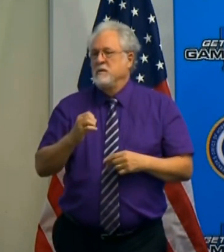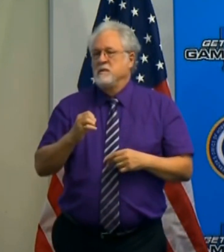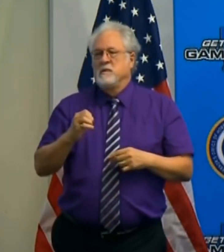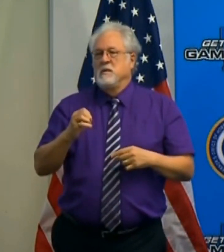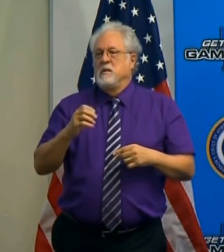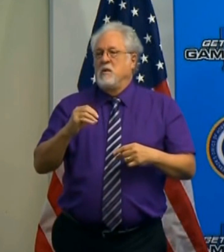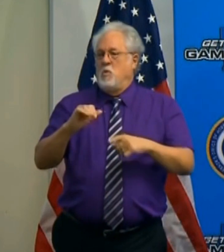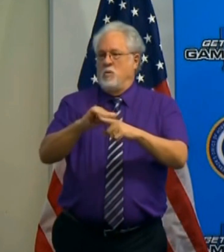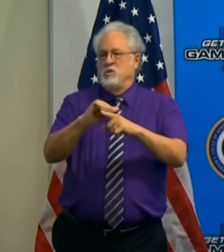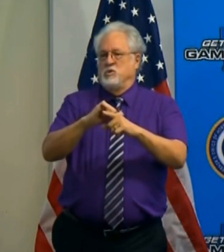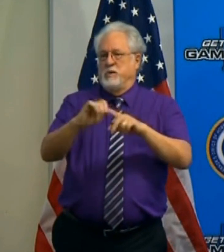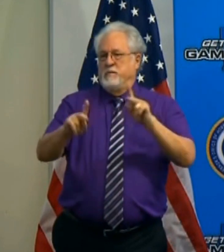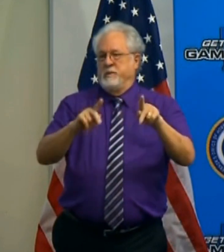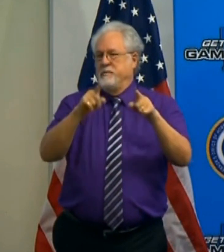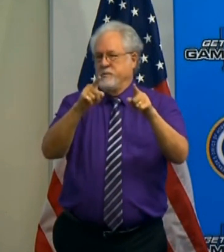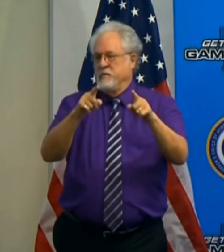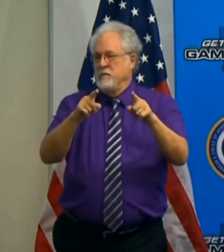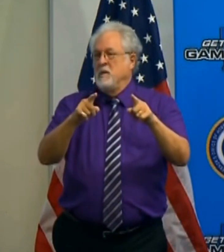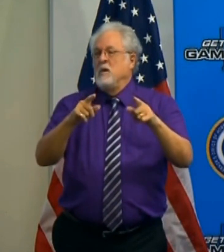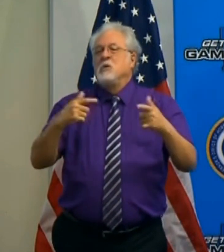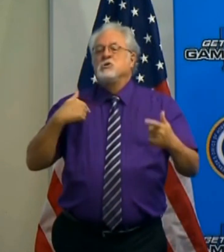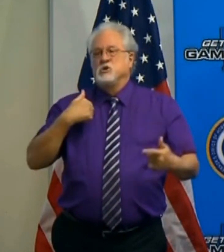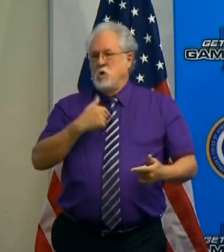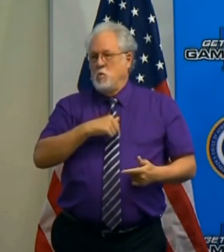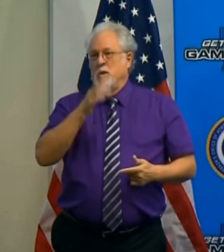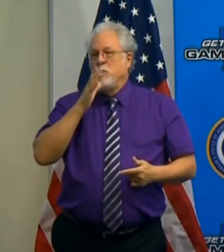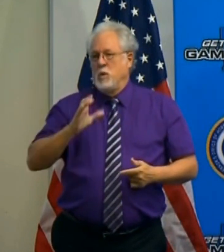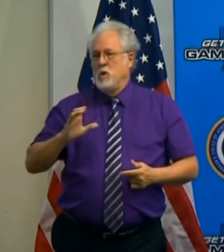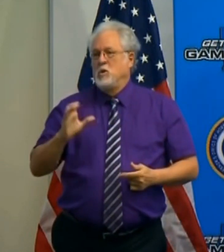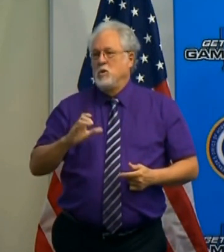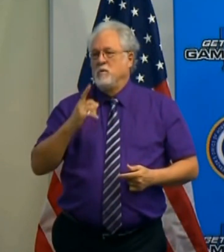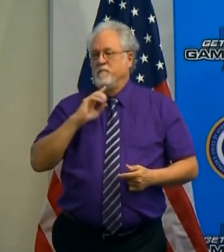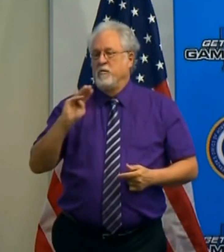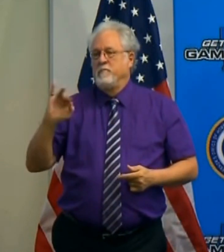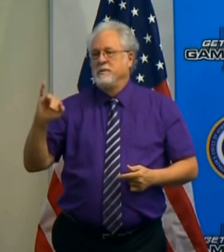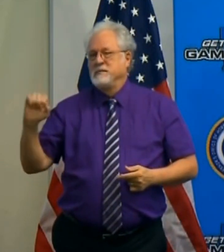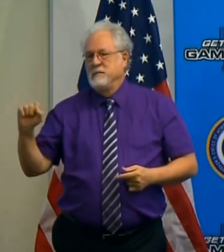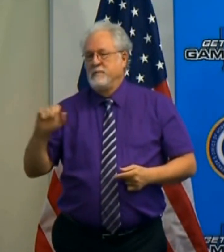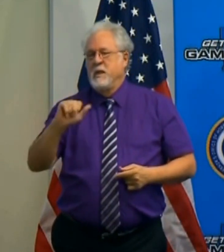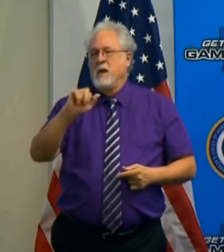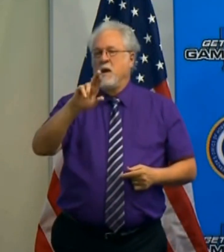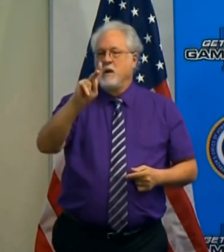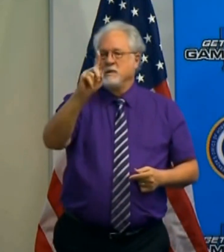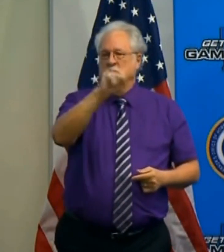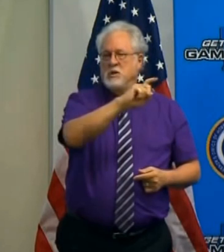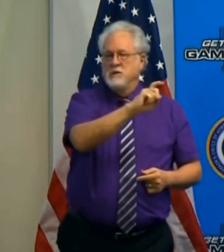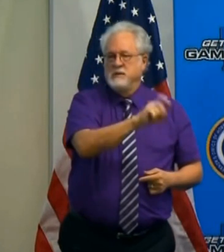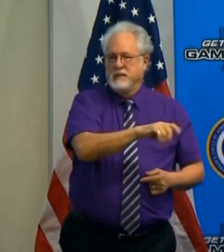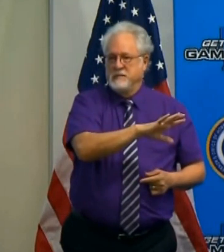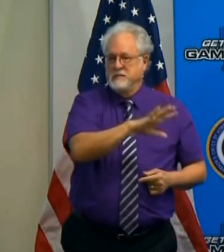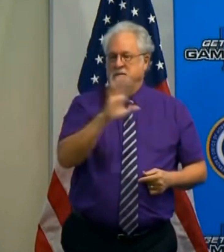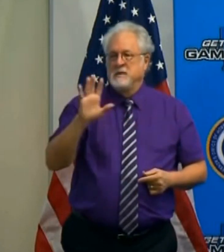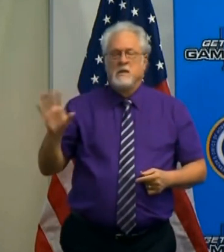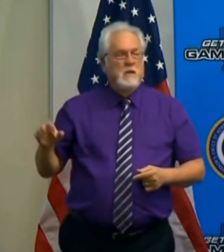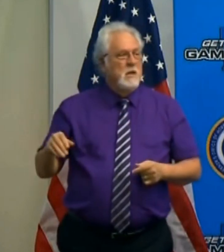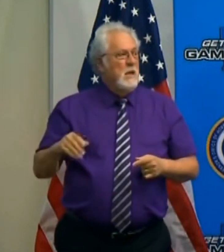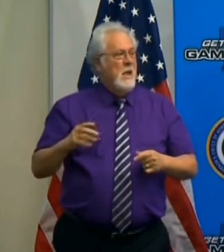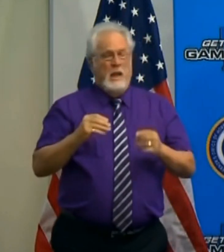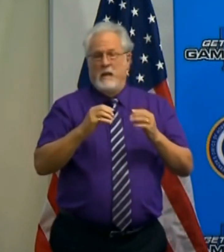trained units you know so we'll we'll be looking for mississippi arkansas texas uh and and by the way beyond that